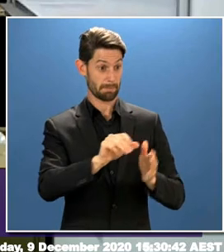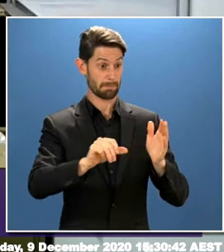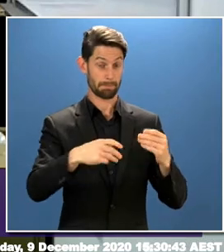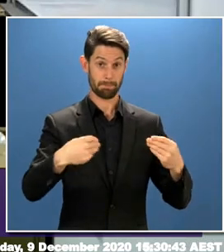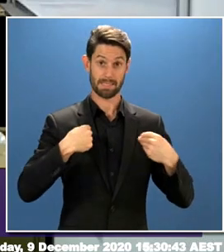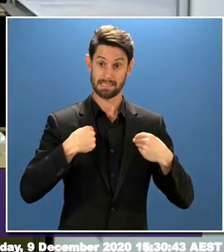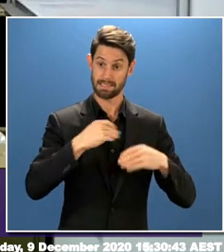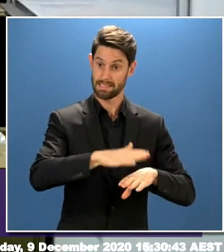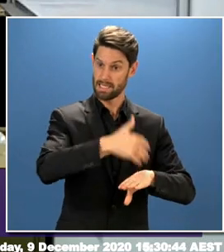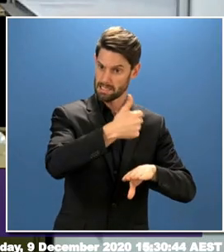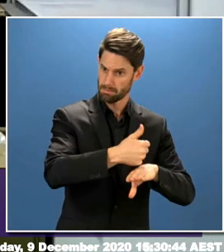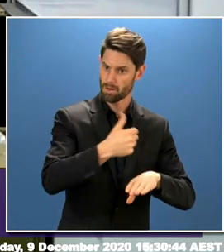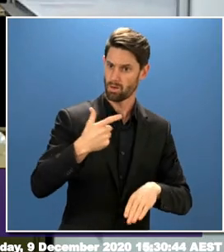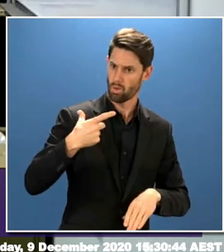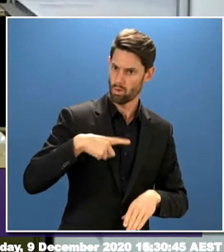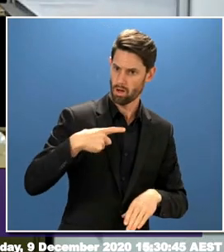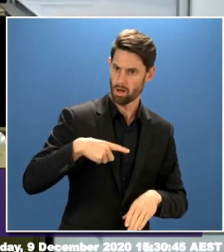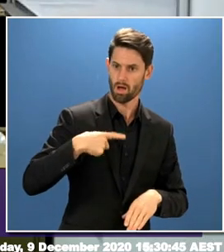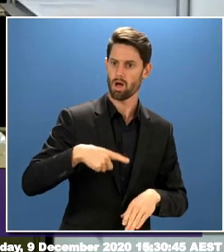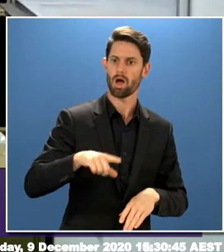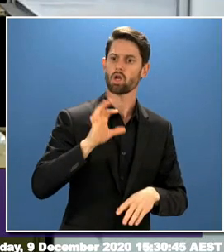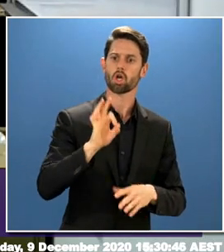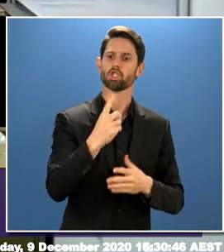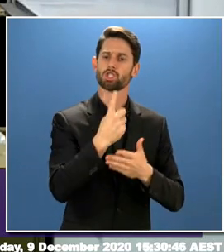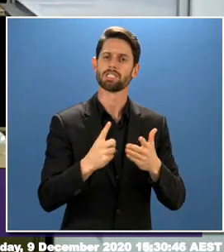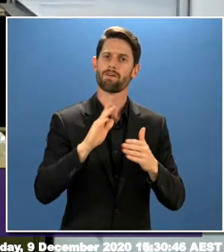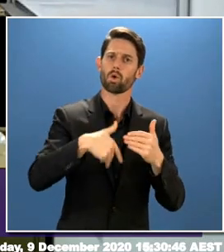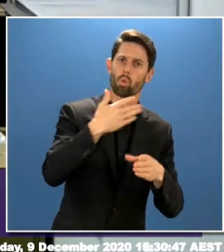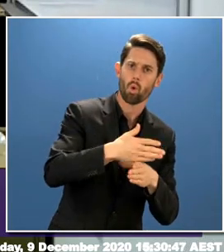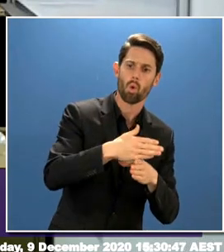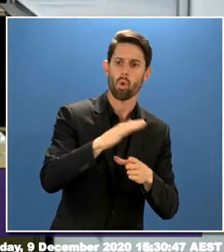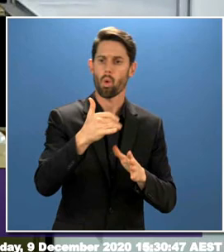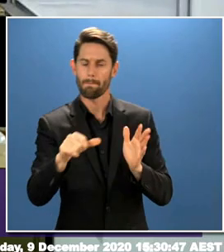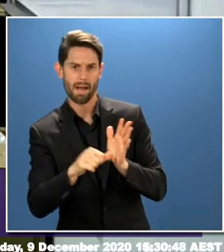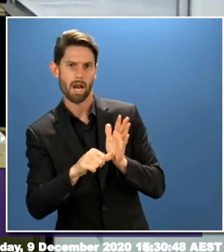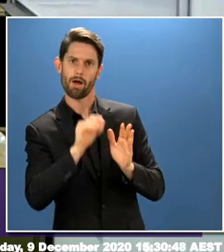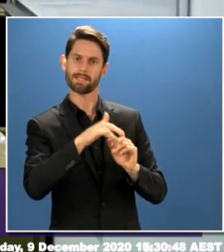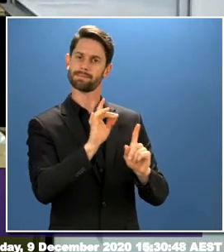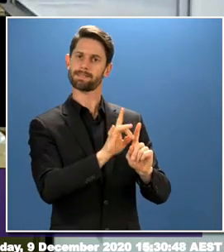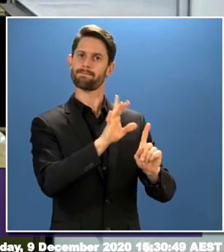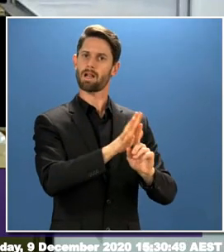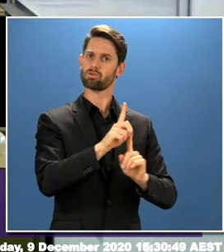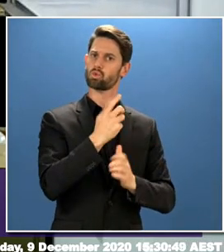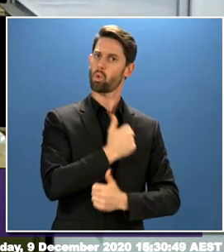we have to really fix in the system is how we conceive work. It's not always just about making money.